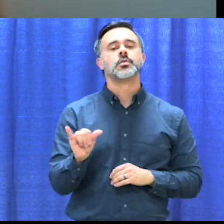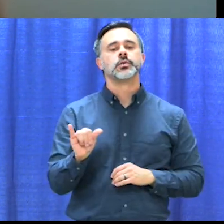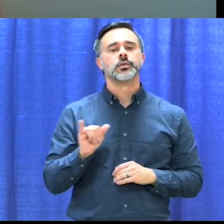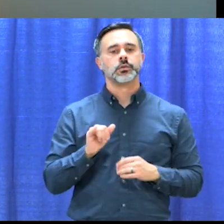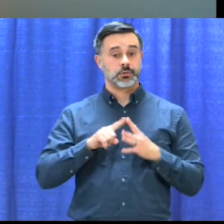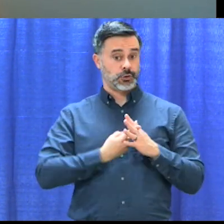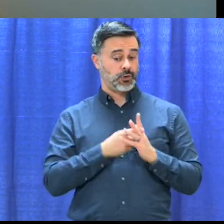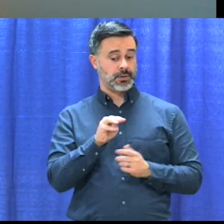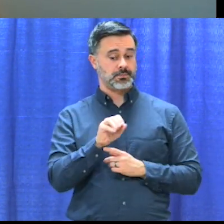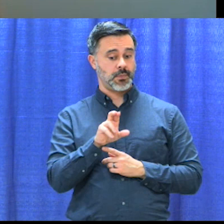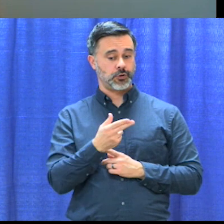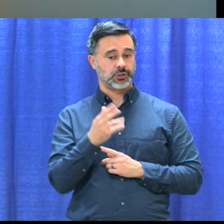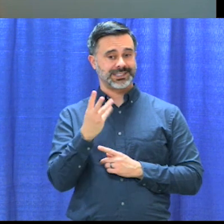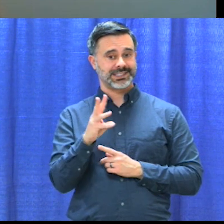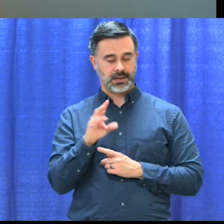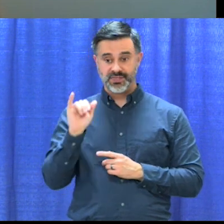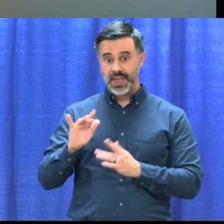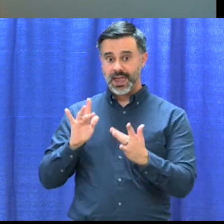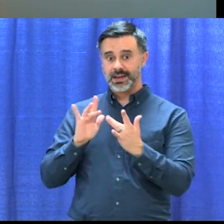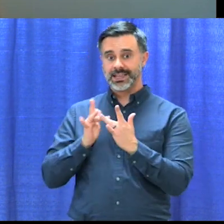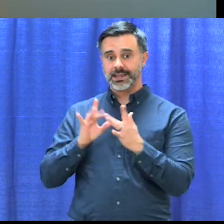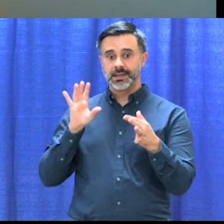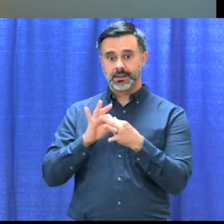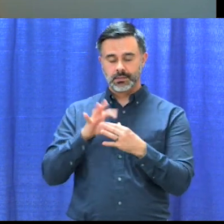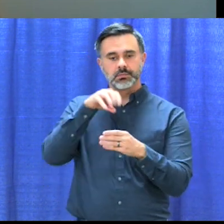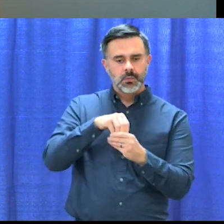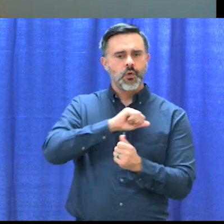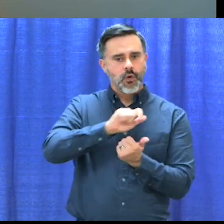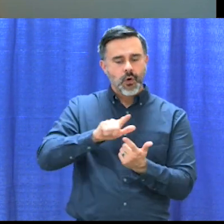Effective March 16 that connectivity included all tablets and laptops within the program